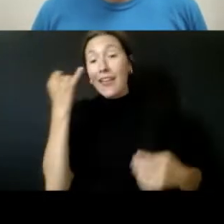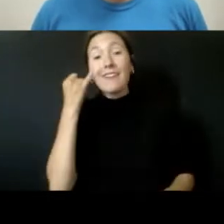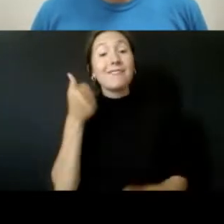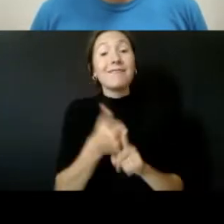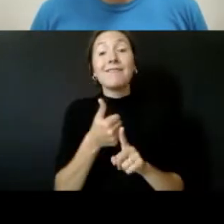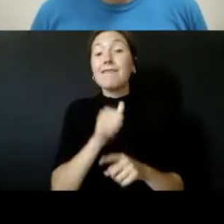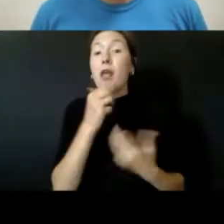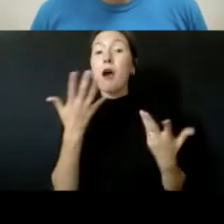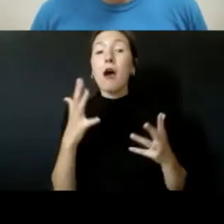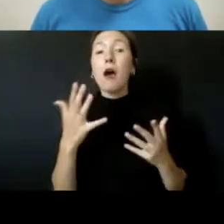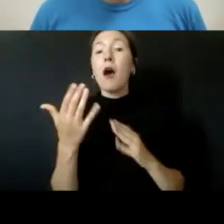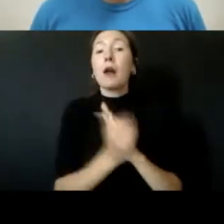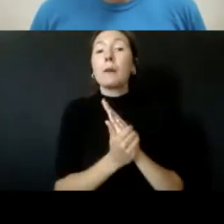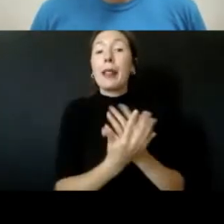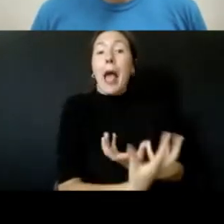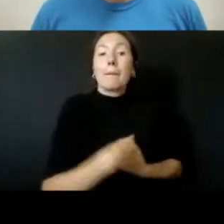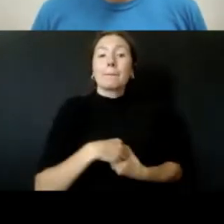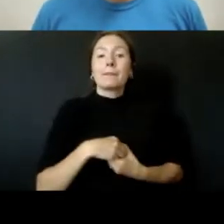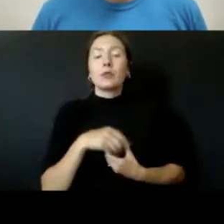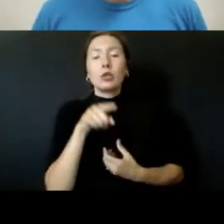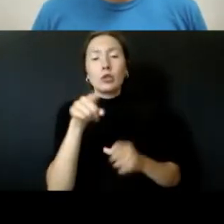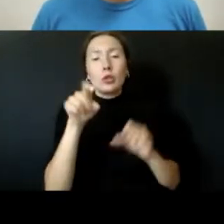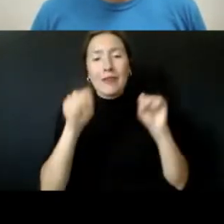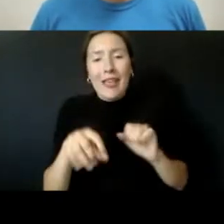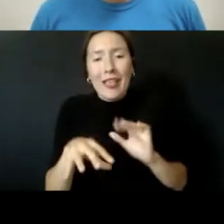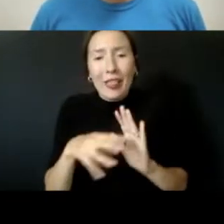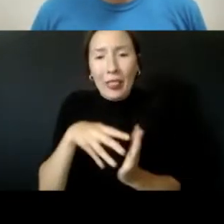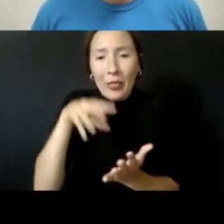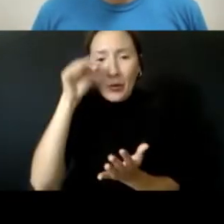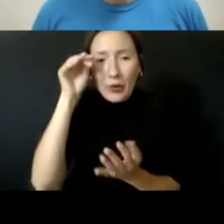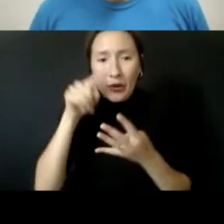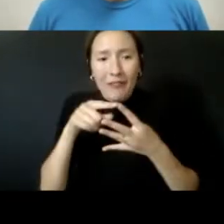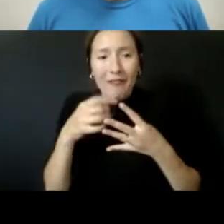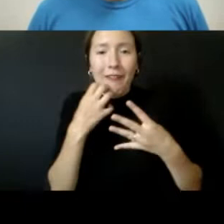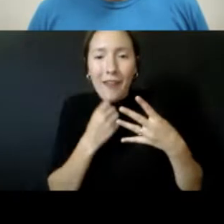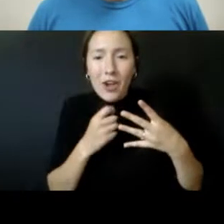and in your development and in your practice whatever role you're in um but these things that